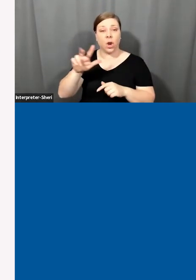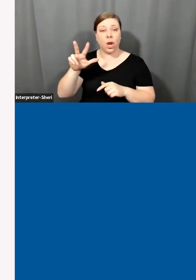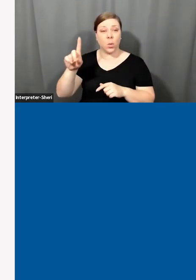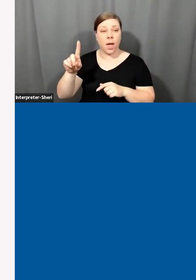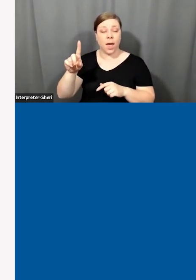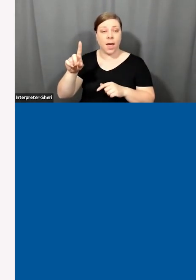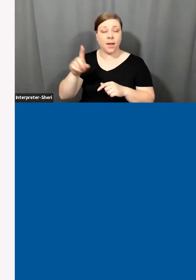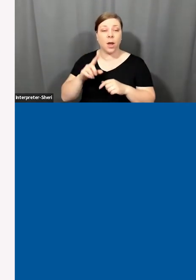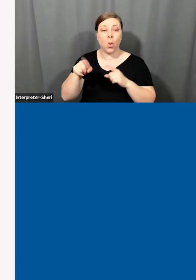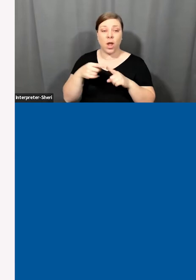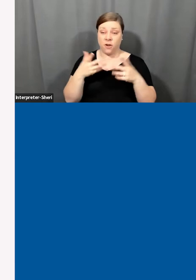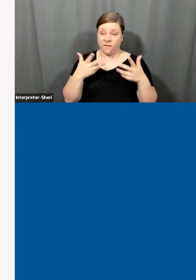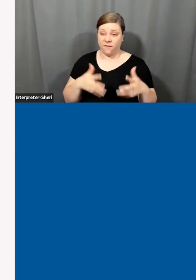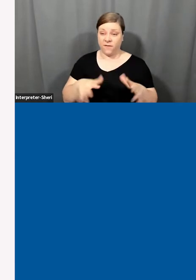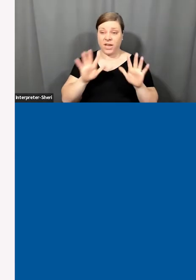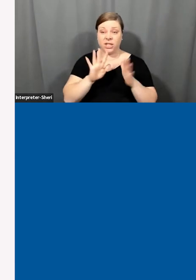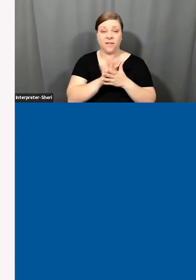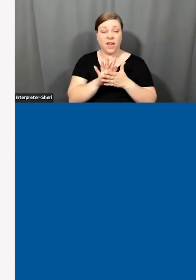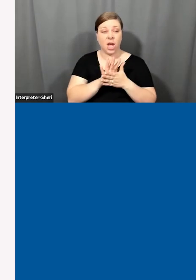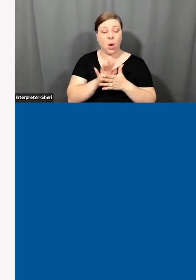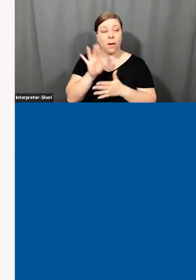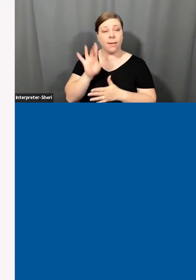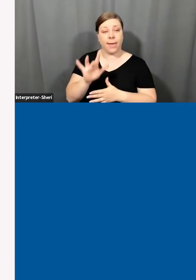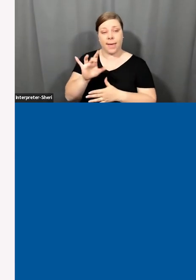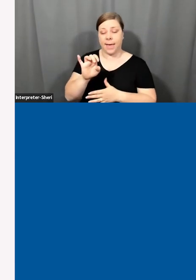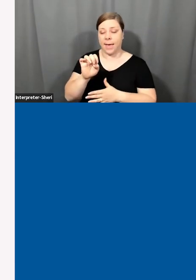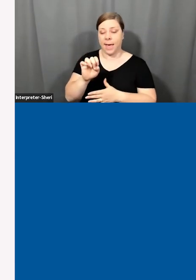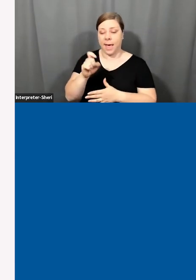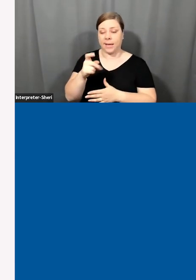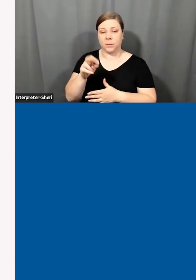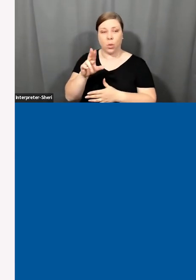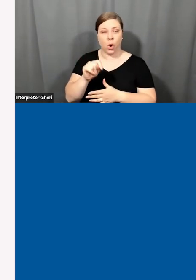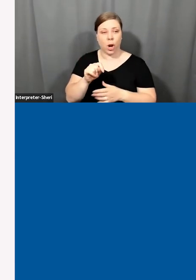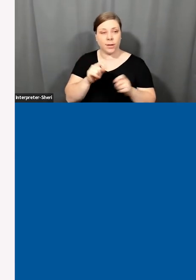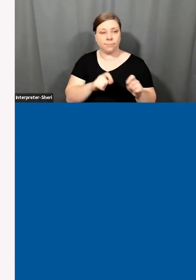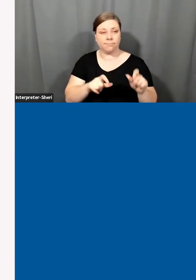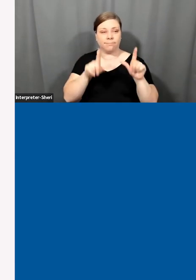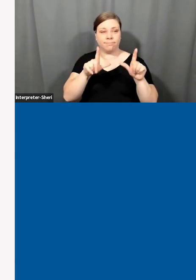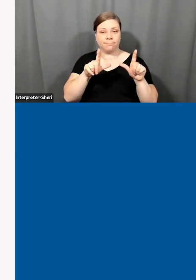When you're done your video, you can click export and this little dialogue box will pop up. I'm honestly not a video content creator.